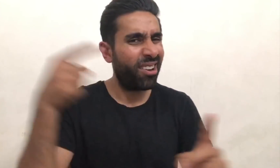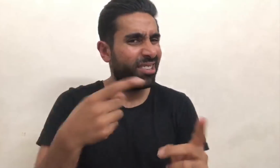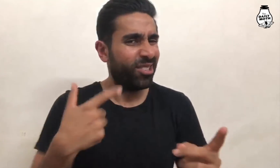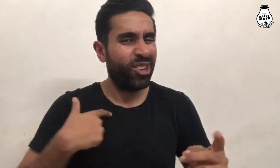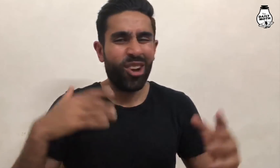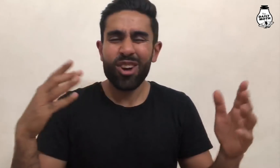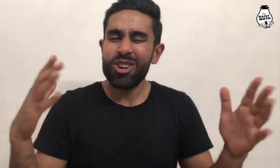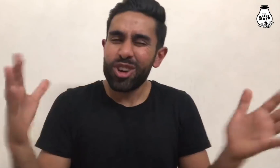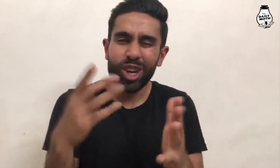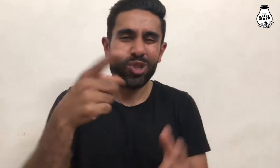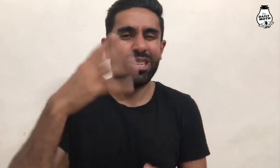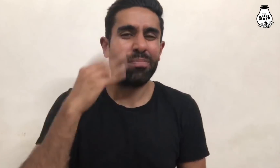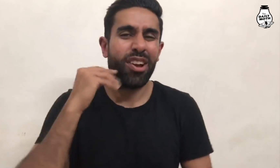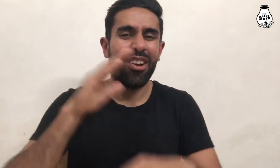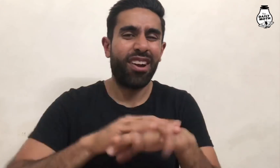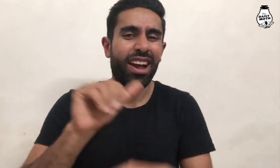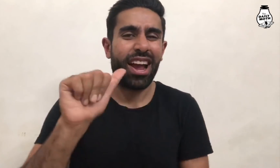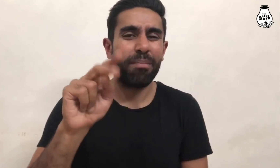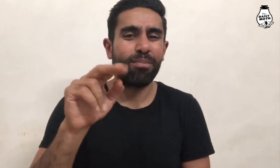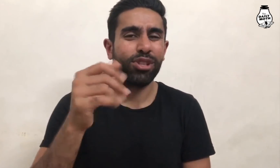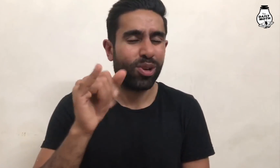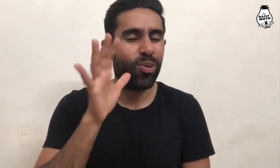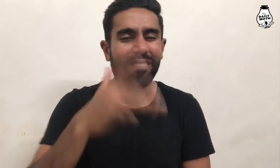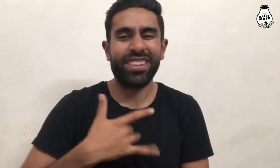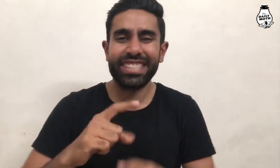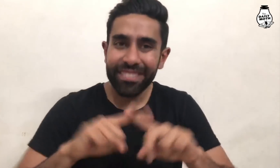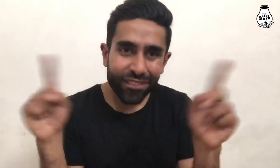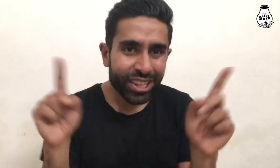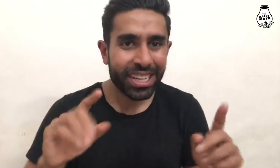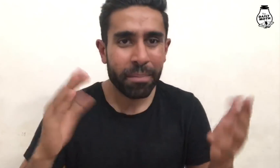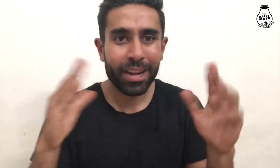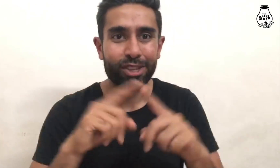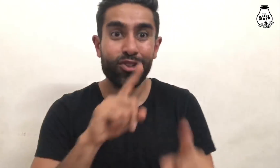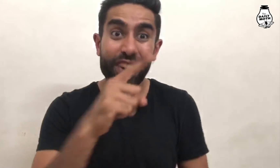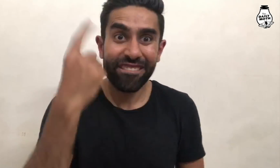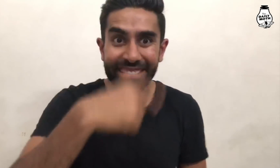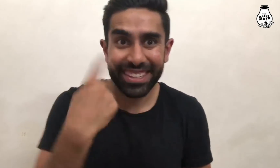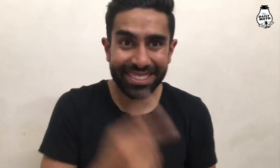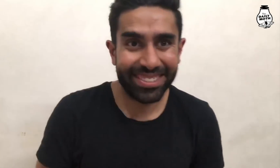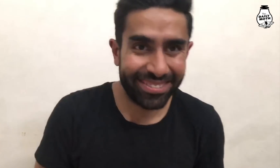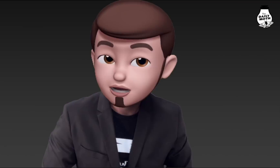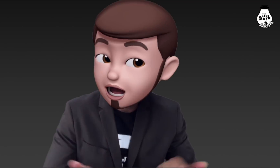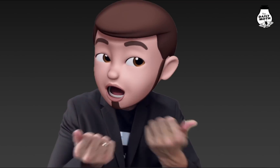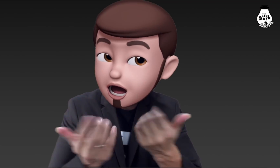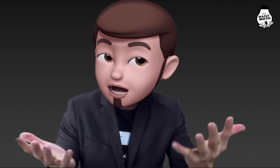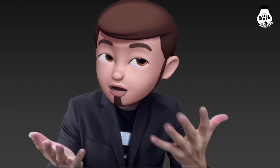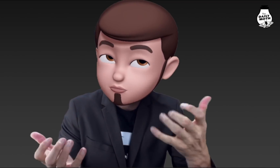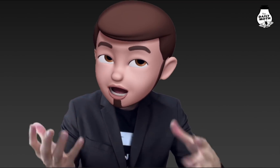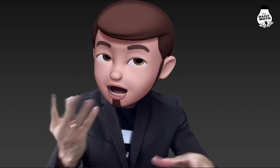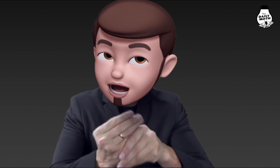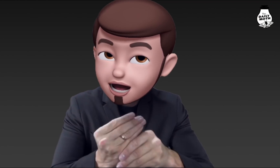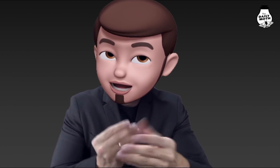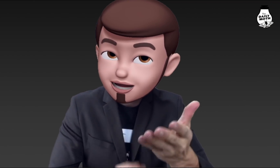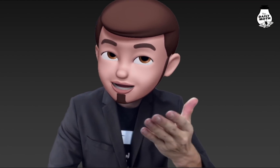Basically, I encourage you to experience animoji. You will feel different compared to your real face. Anything you want to add?